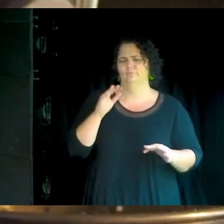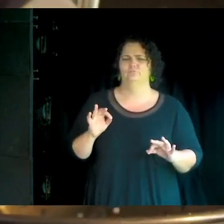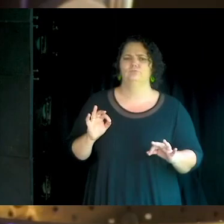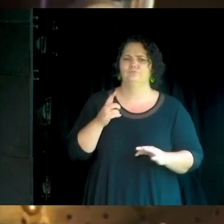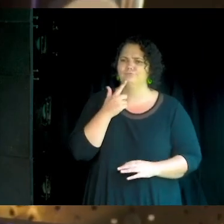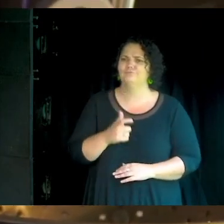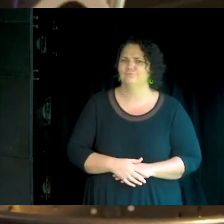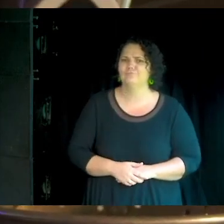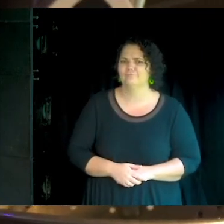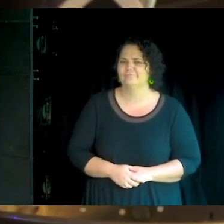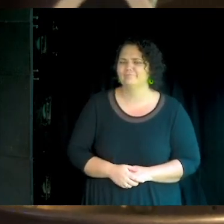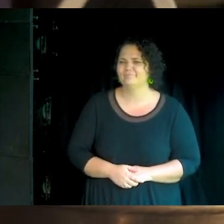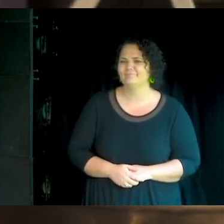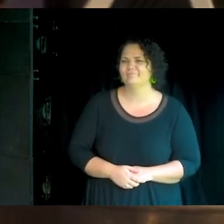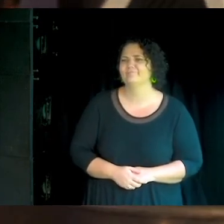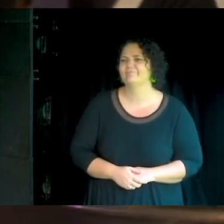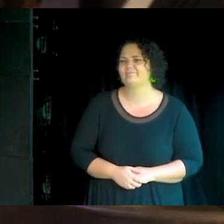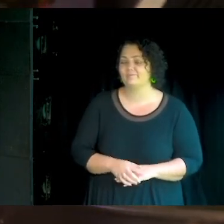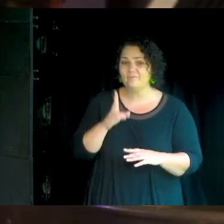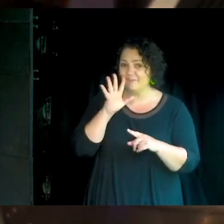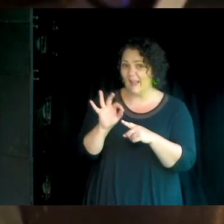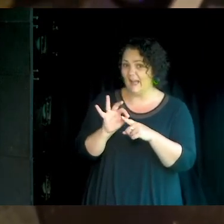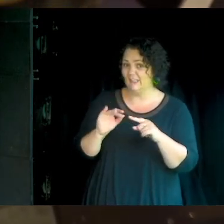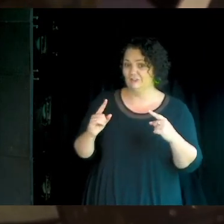so as you can see the color as well as a color change this is only the first step